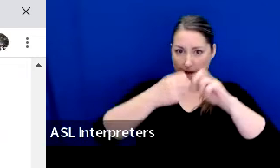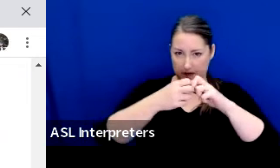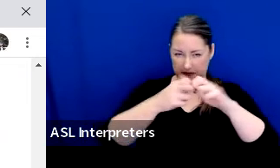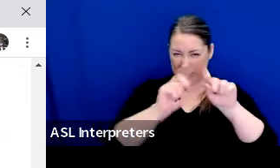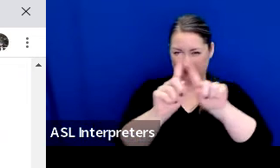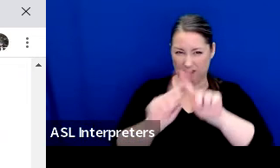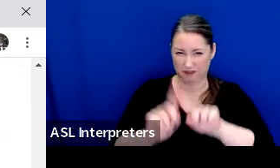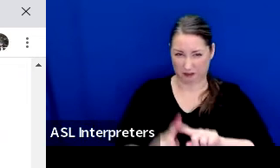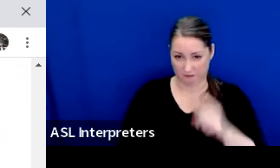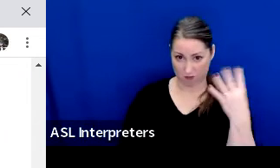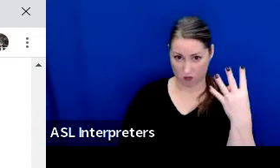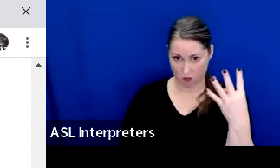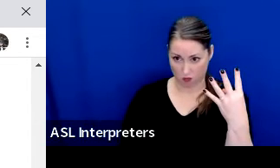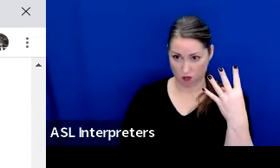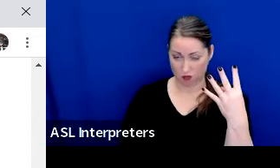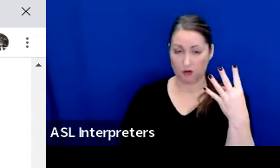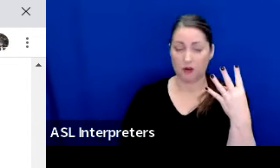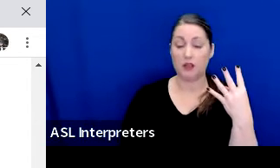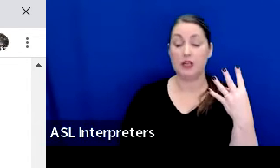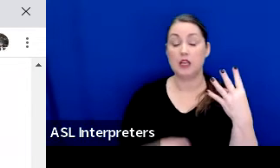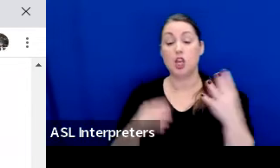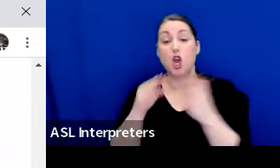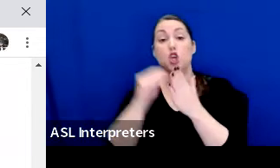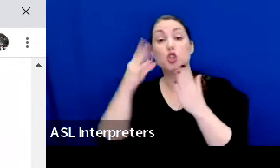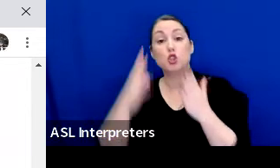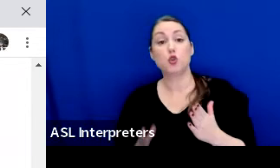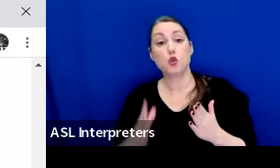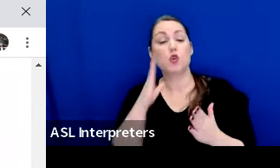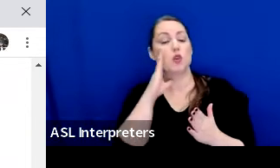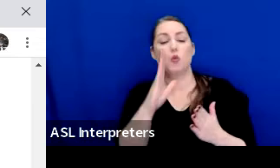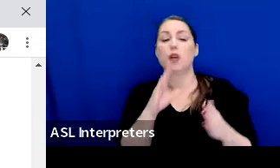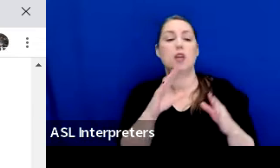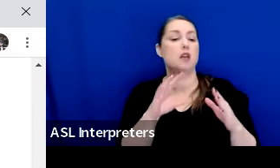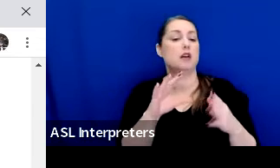And when a student does the assignment, it is going to randomly select one of the four of the problems.